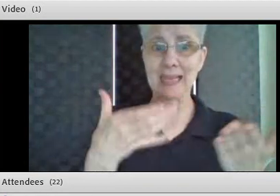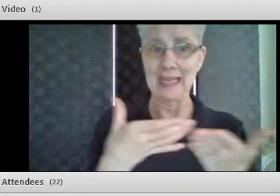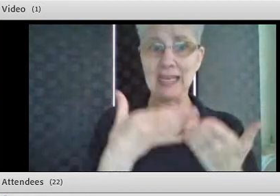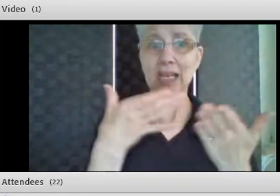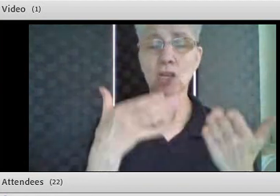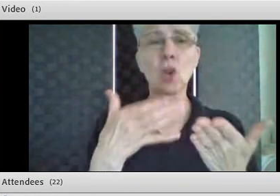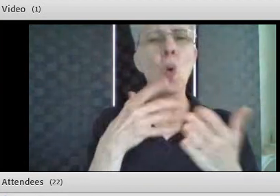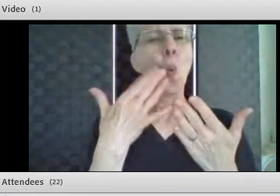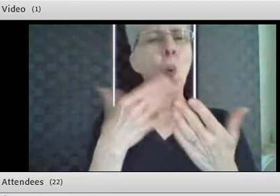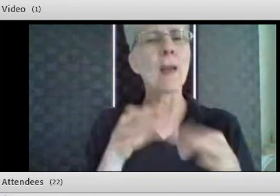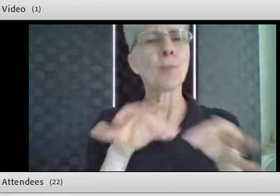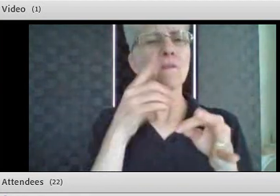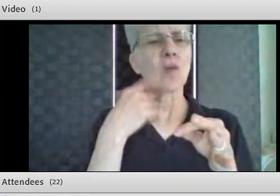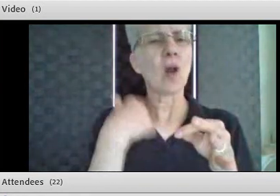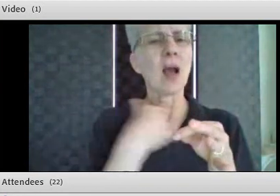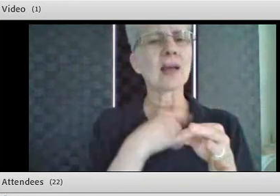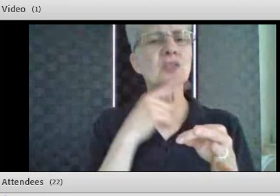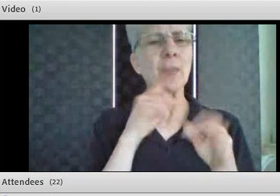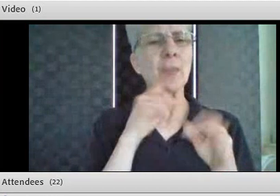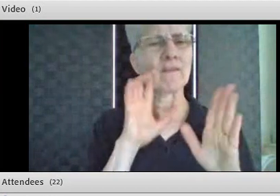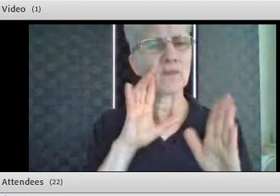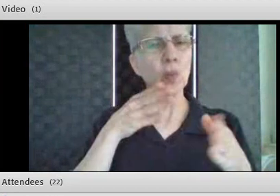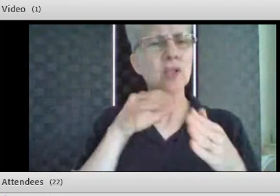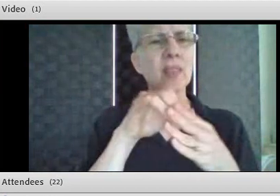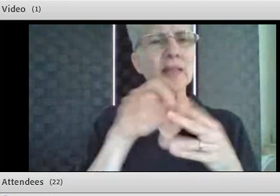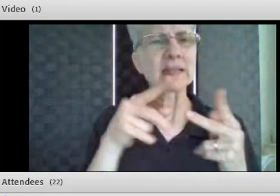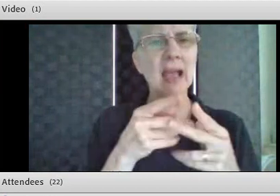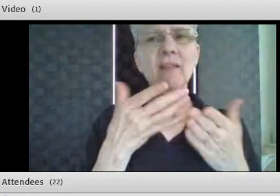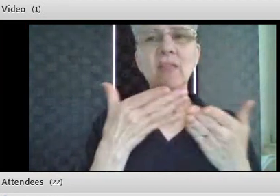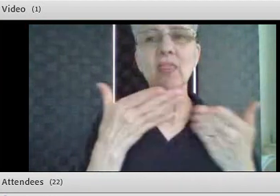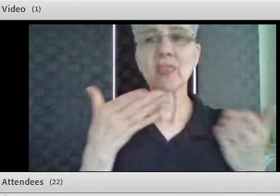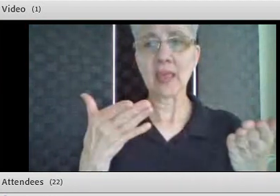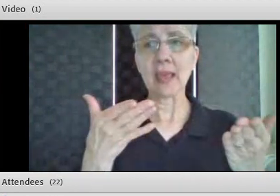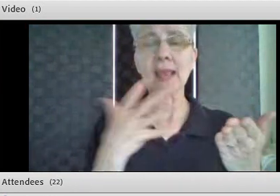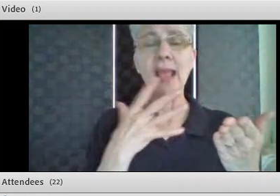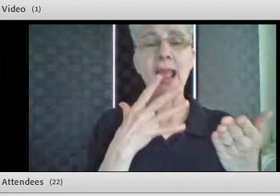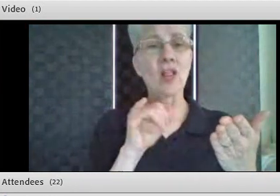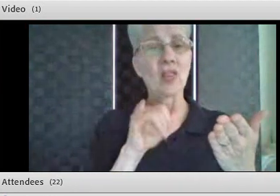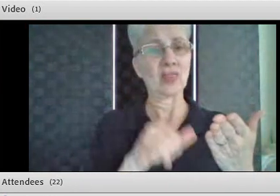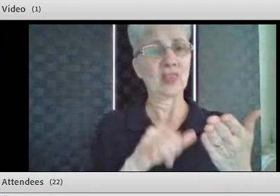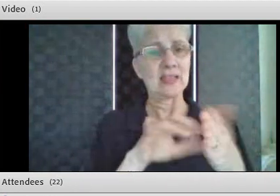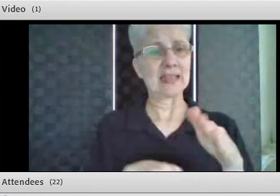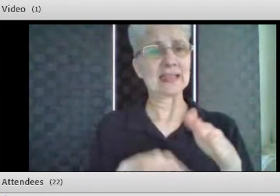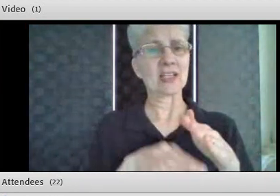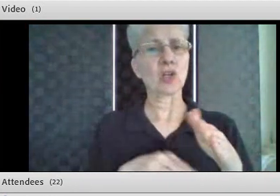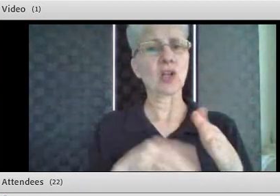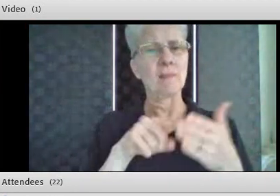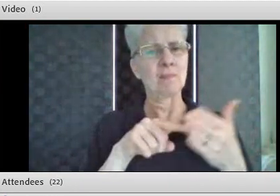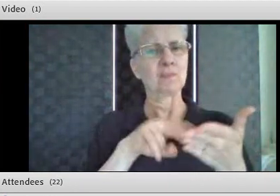Ryan: So why us? And when I say, "Us," I don't mean, you know, Hilary and myself. I mean us as in all of us in this room.